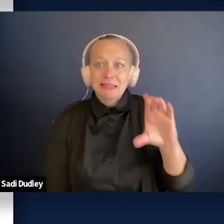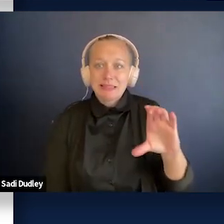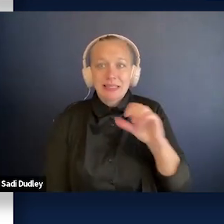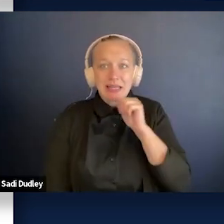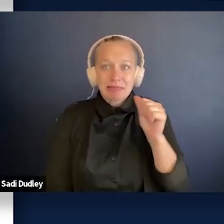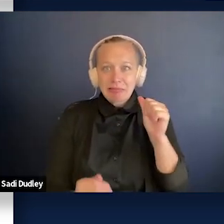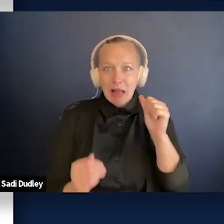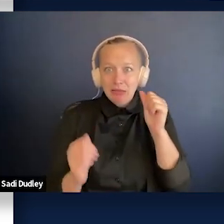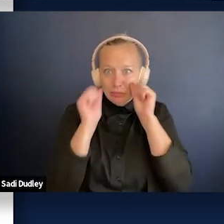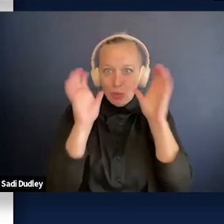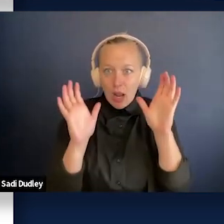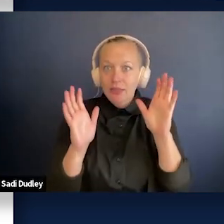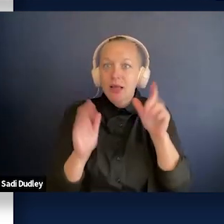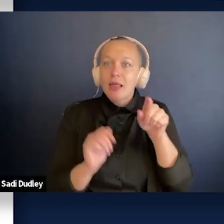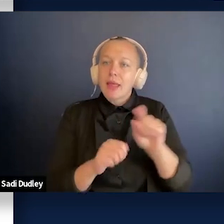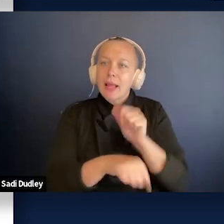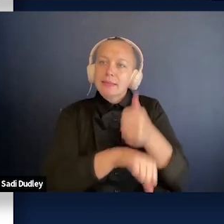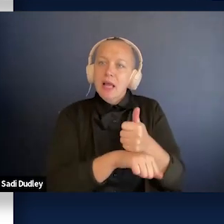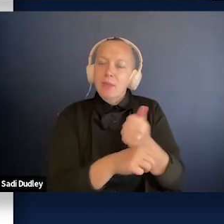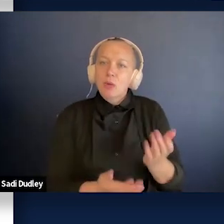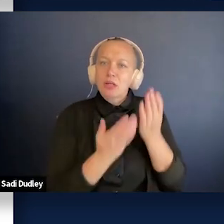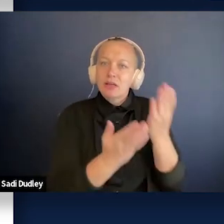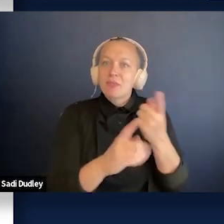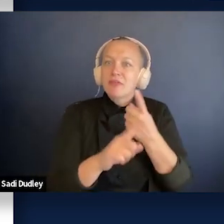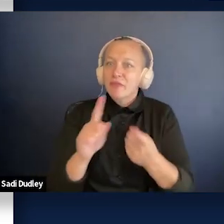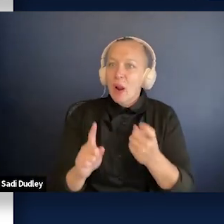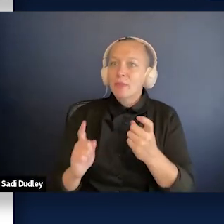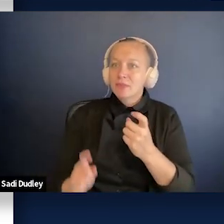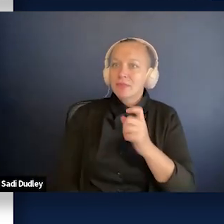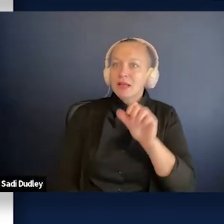Based on the recommendations developed from the Advisory Committee on Immunization Practices, or.